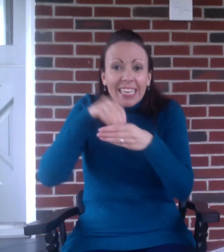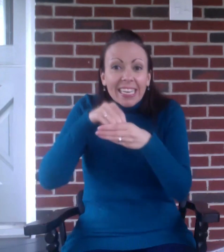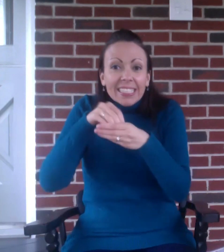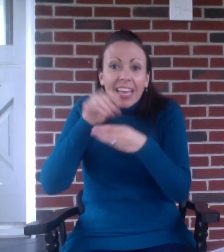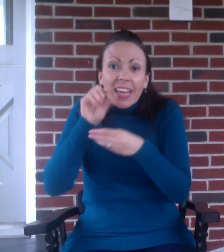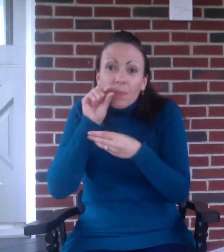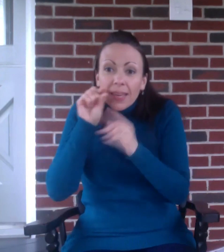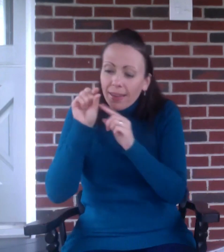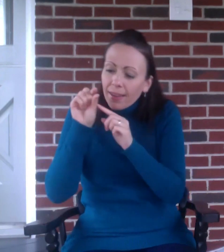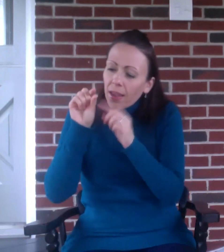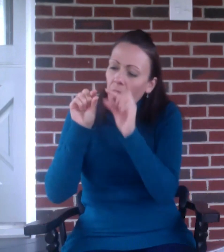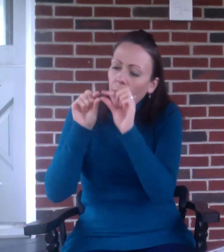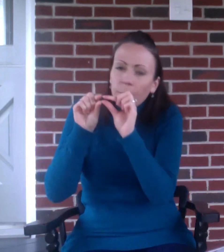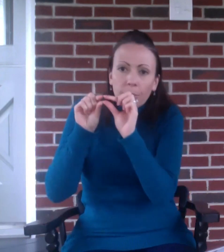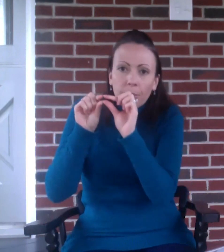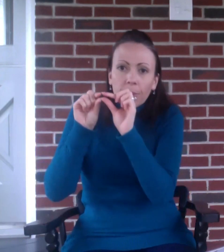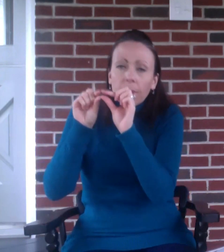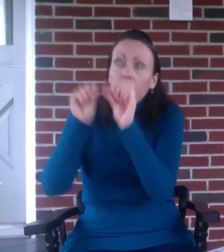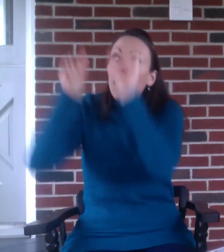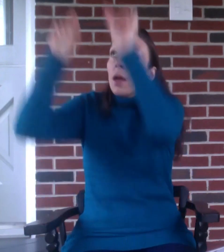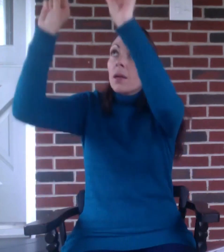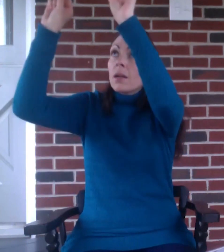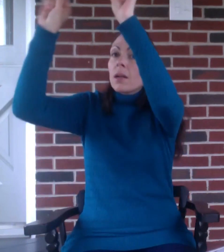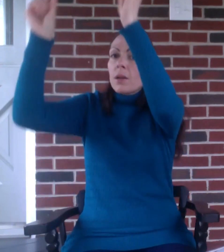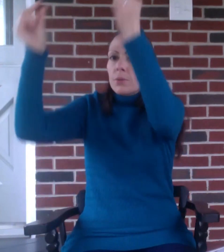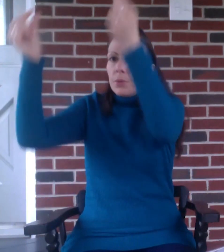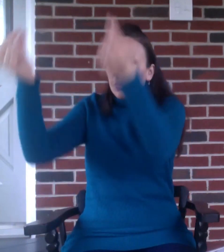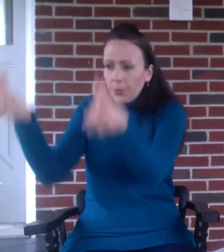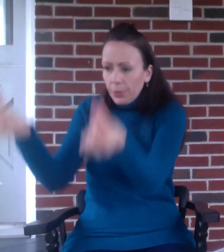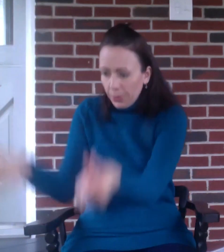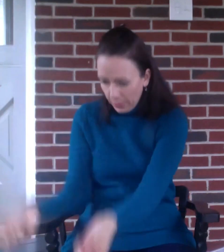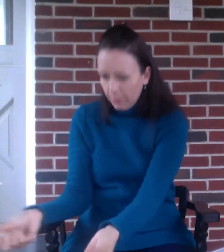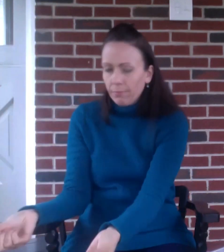and green shoots broke through the earth.